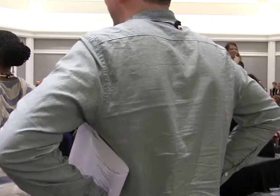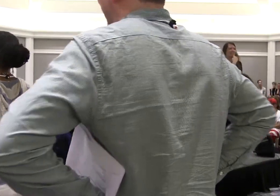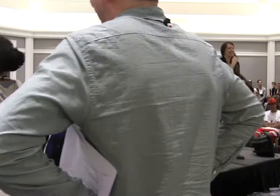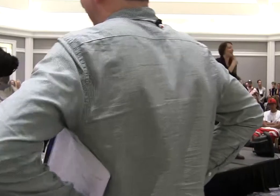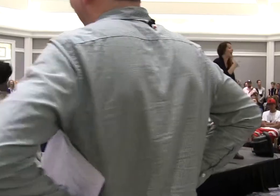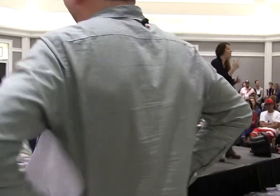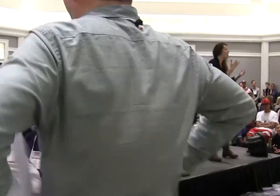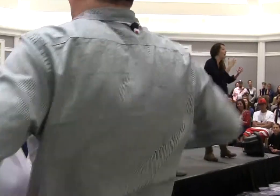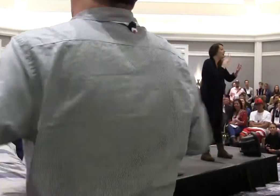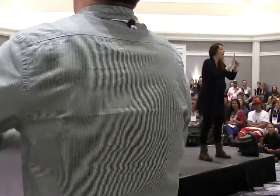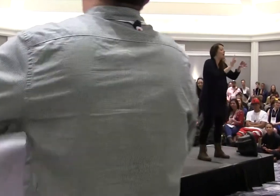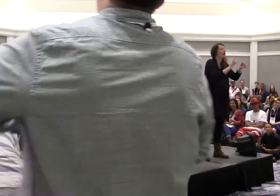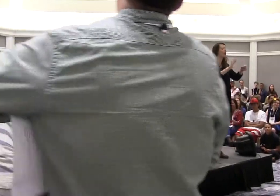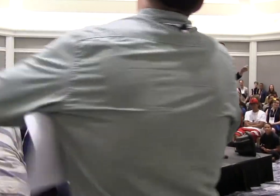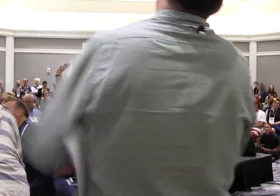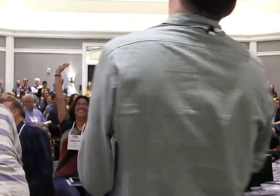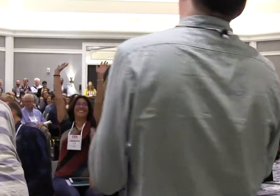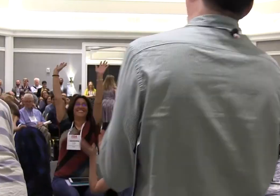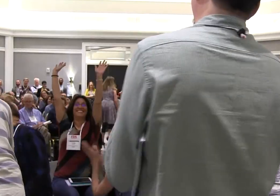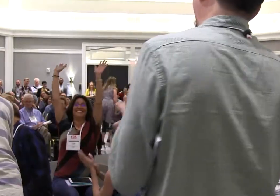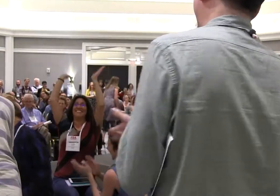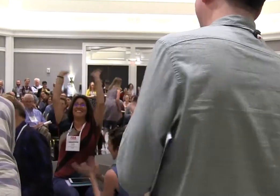(people guffaw at this)